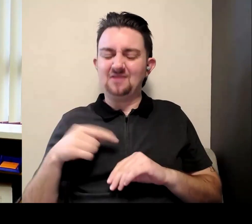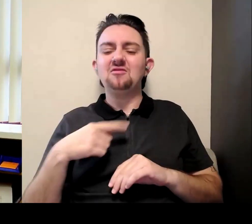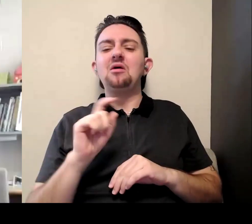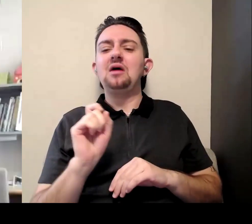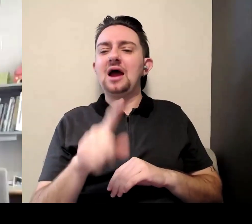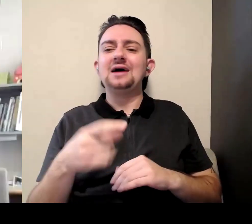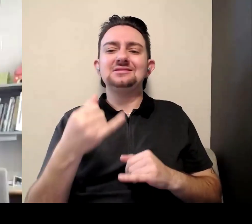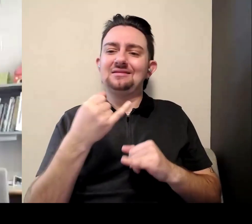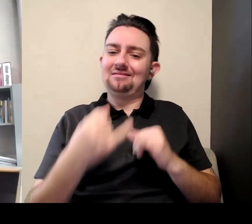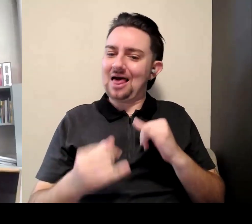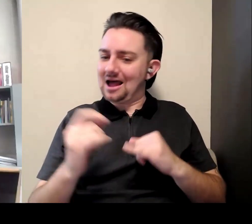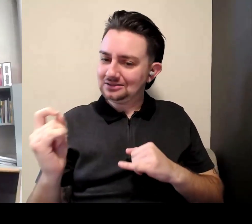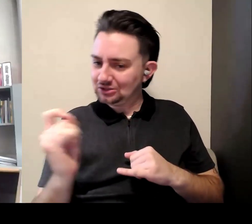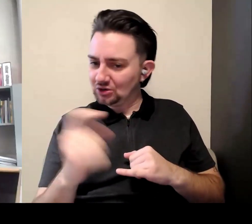Yeah, and I'll try to be quick with this too.